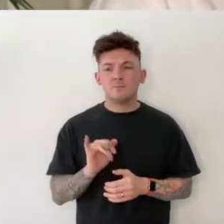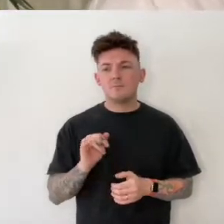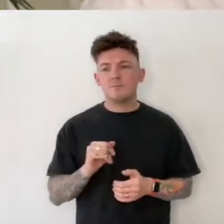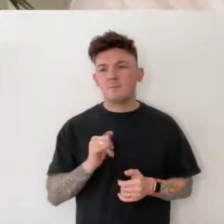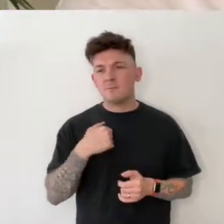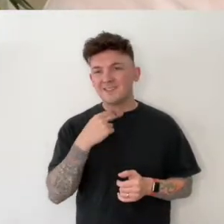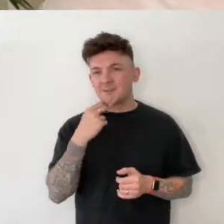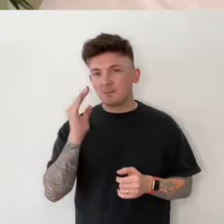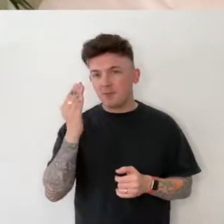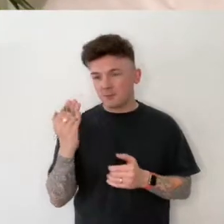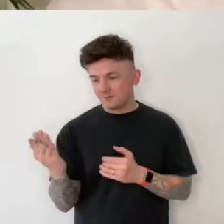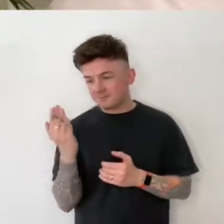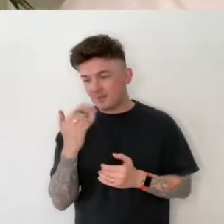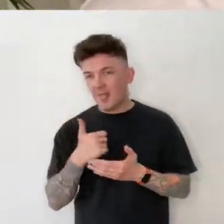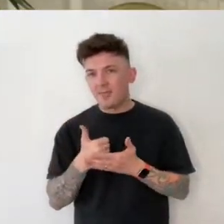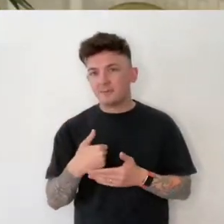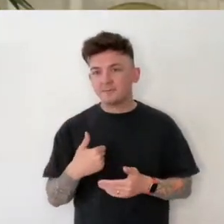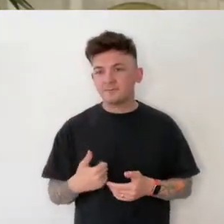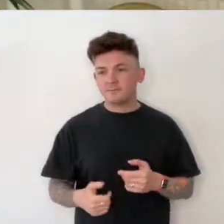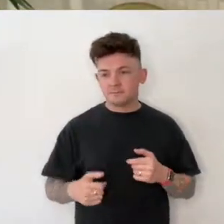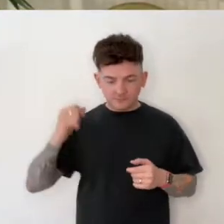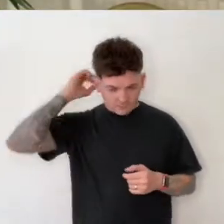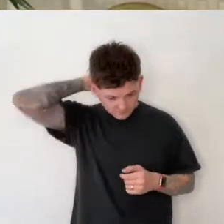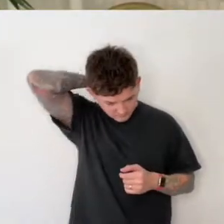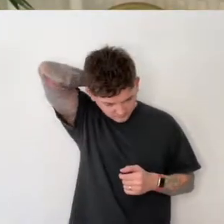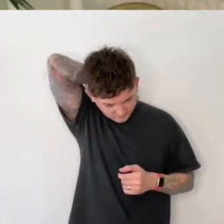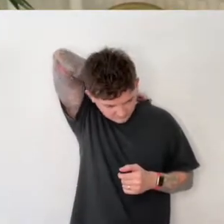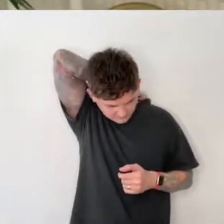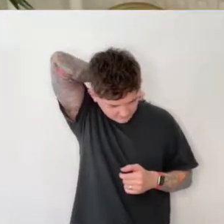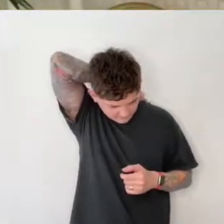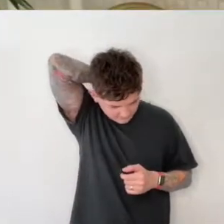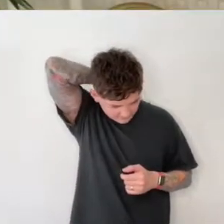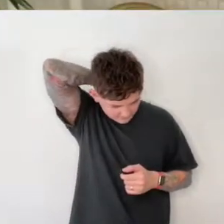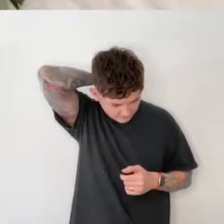use a kind of thicker concealer i mean the concealer would do the job just as well, i've